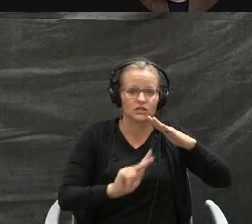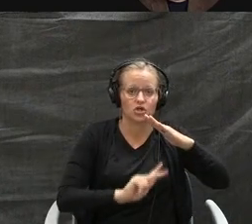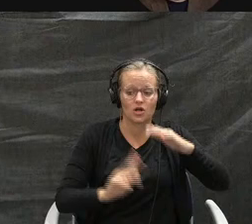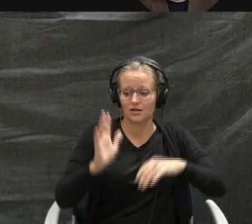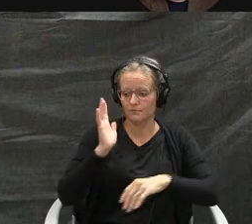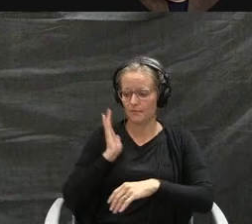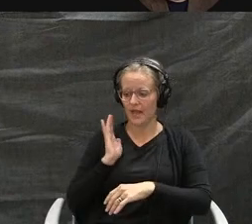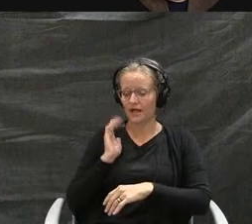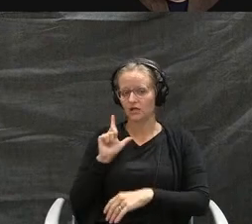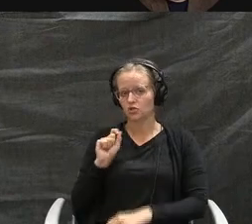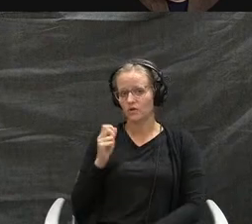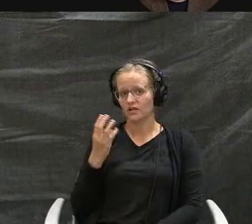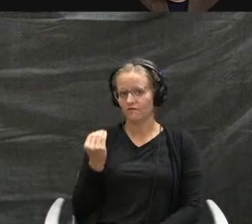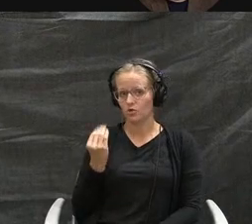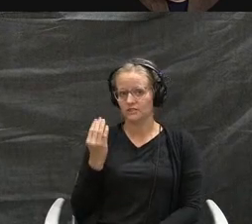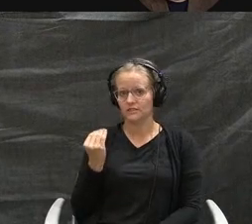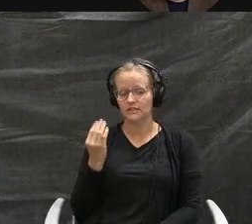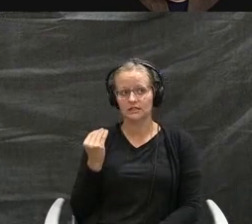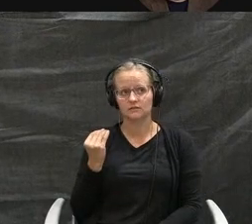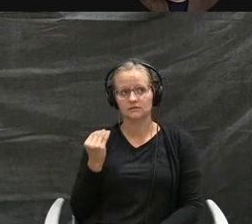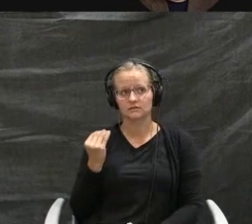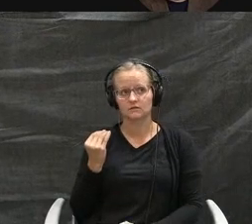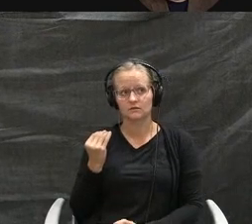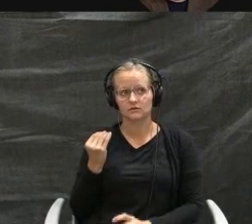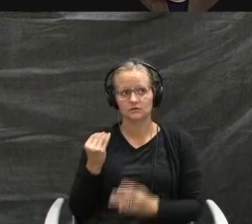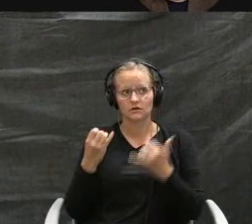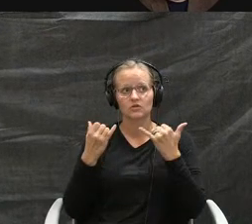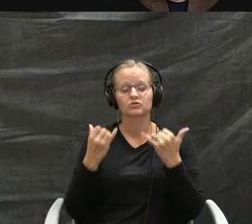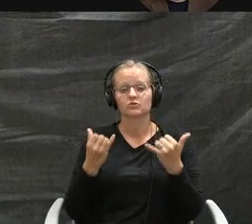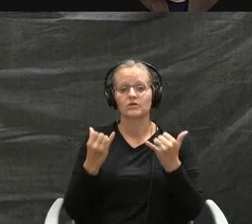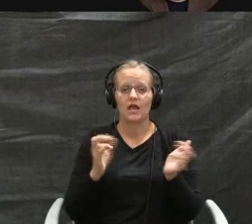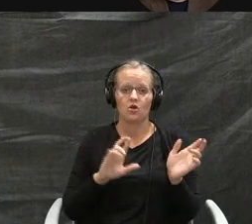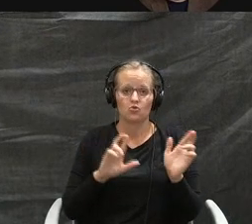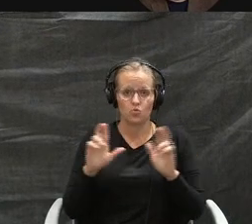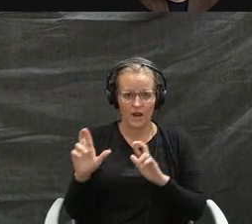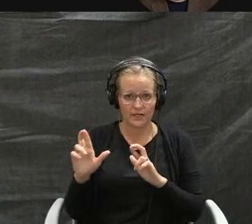up to their call date, and this is actually the smaller the two